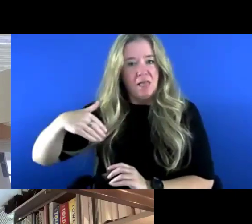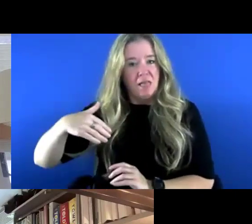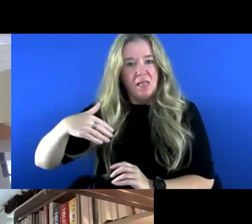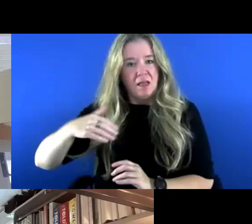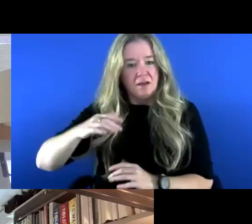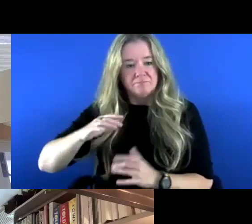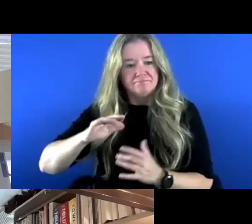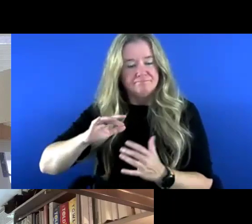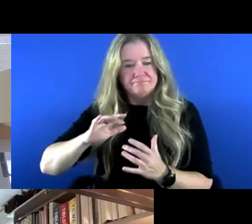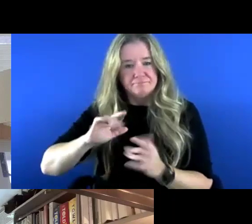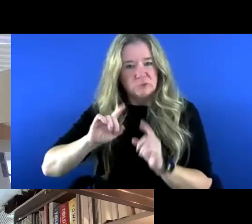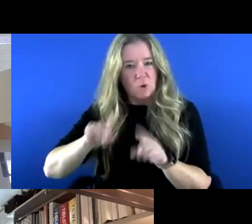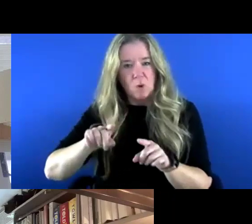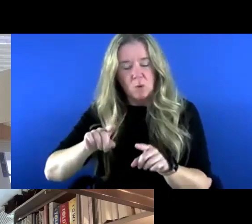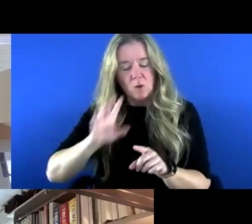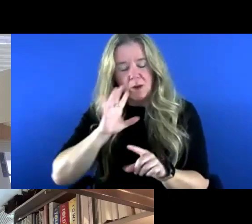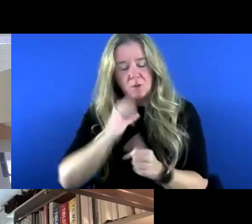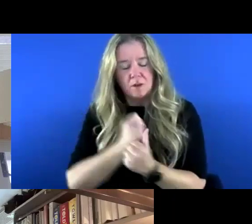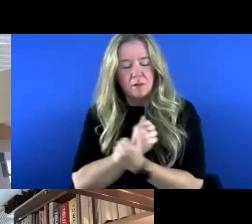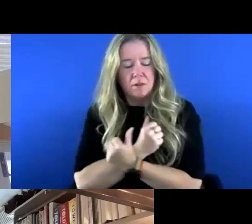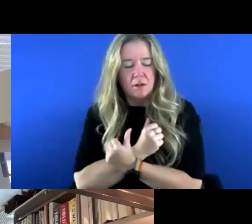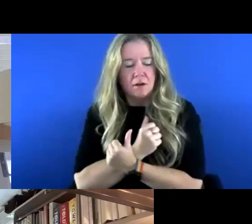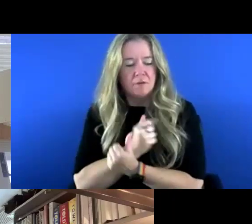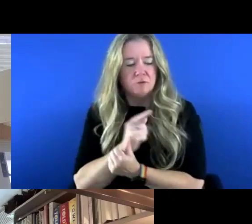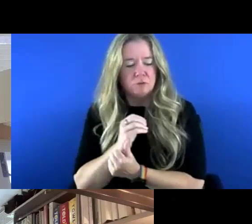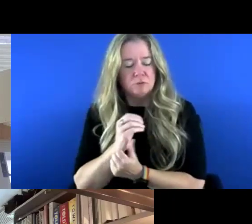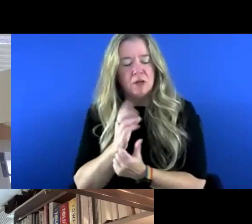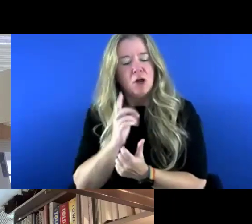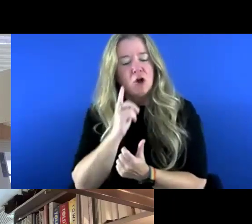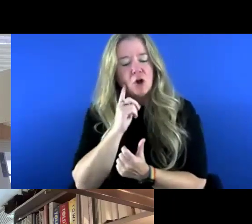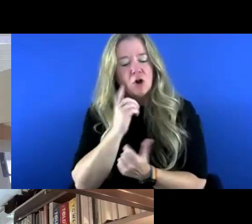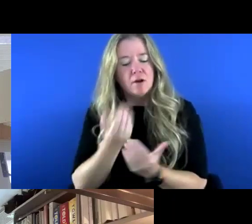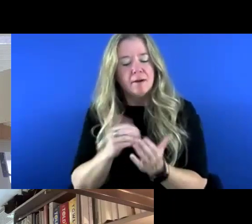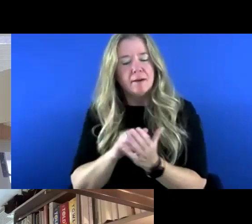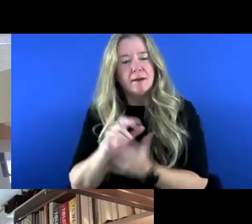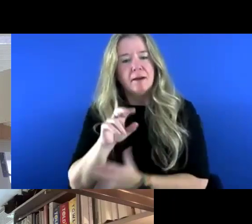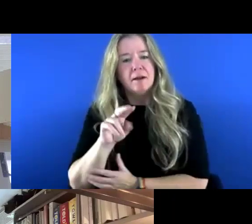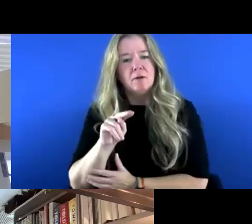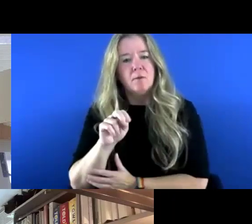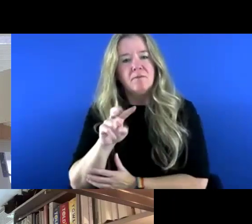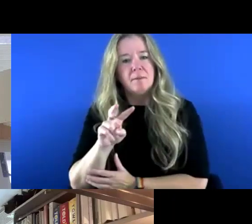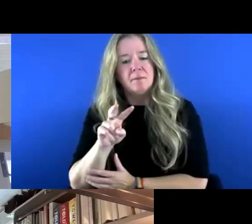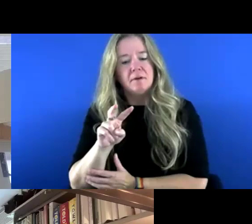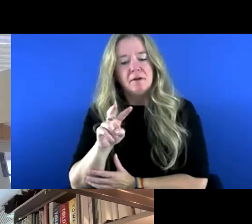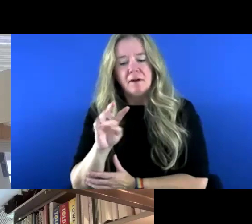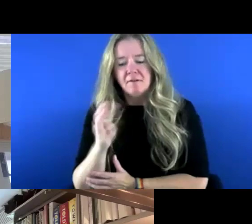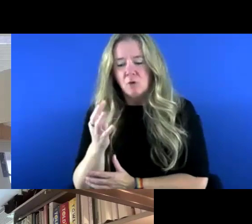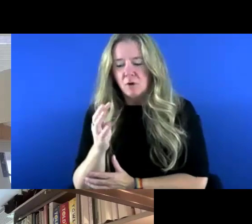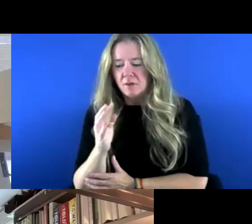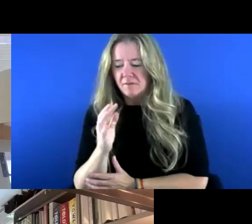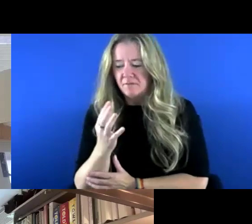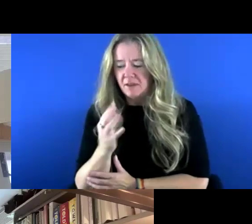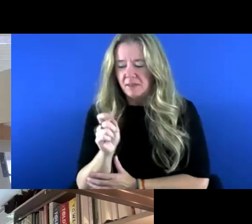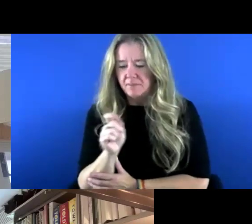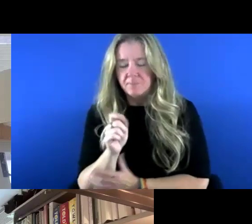but I would love to. I heard that the next one is coming up November 5th, fourth through the fifth. I'm sorry.